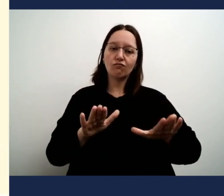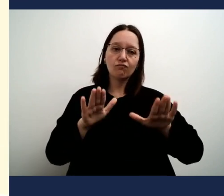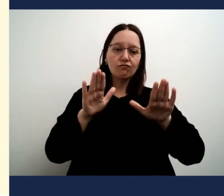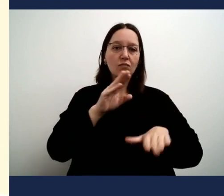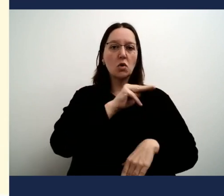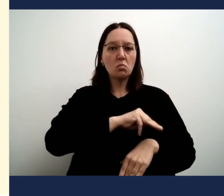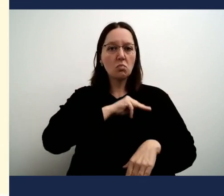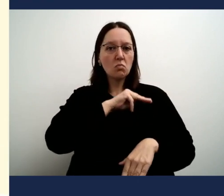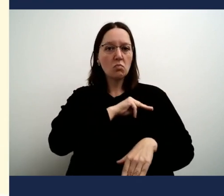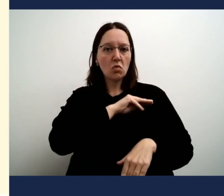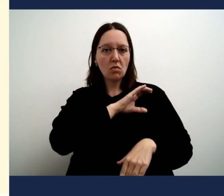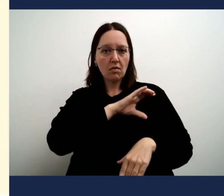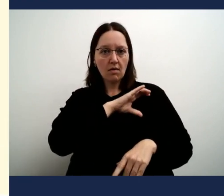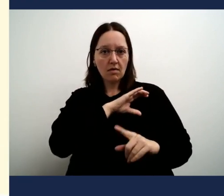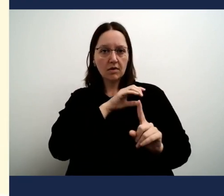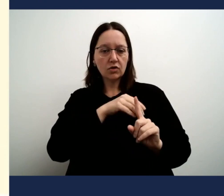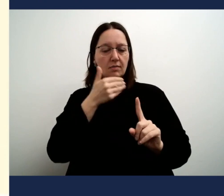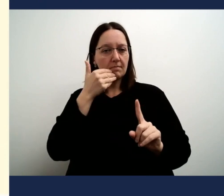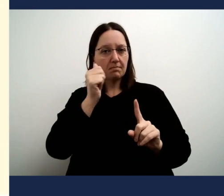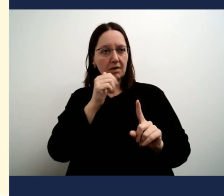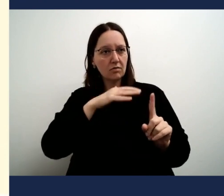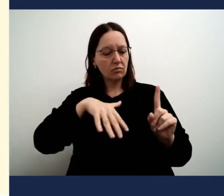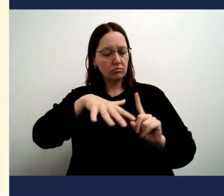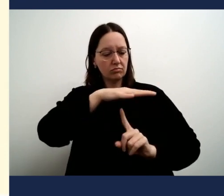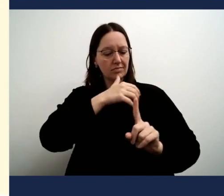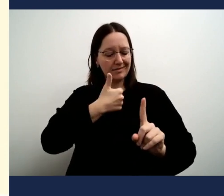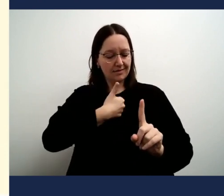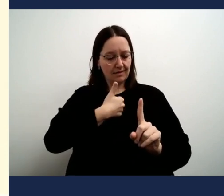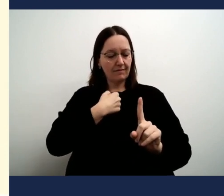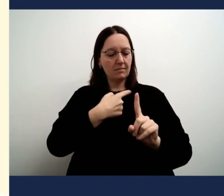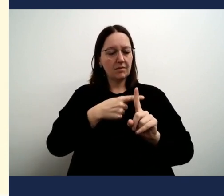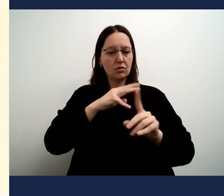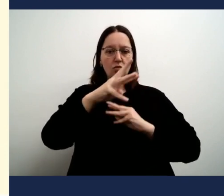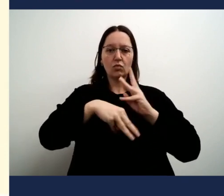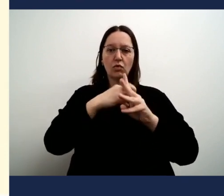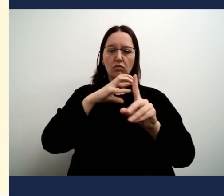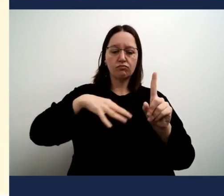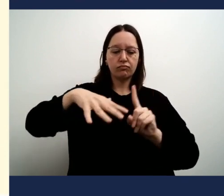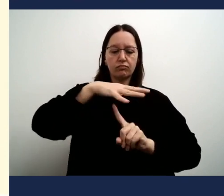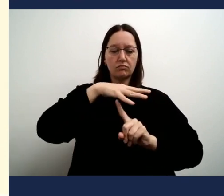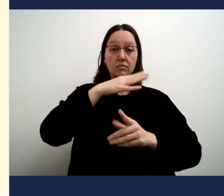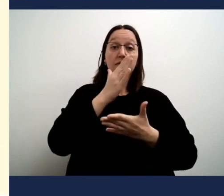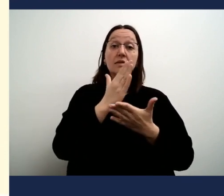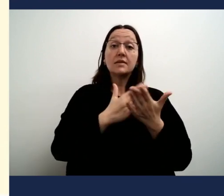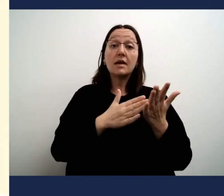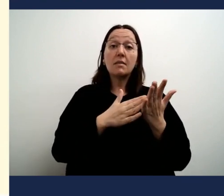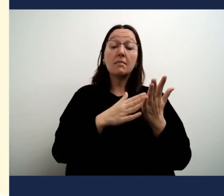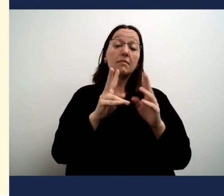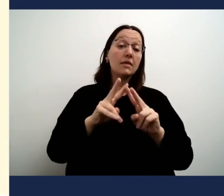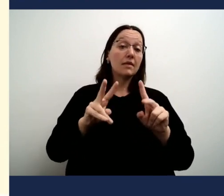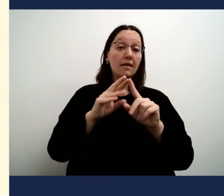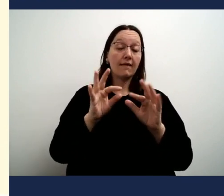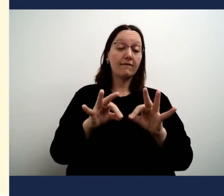Muslims first. Muslims essentially represent about 1 quarter of the world's